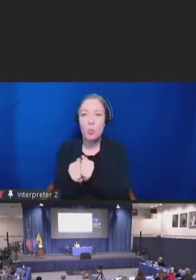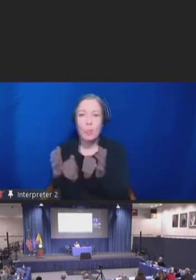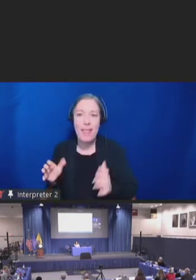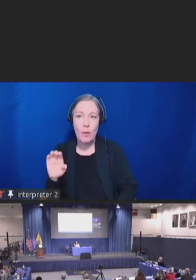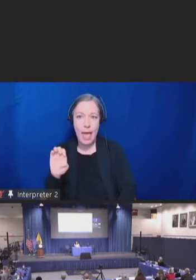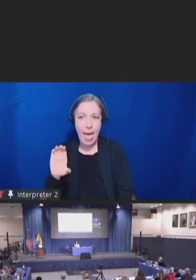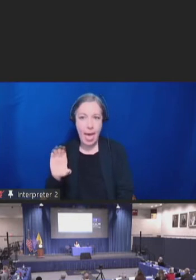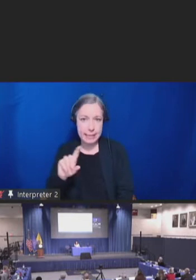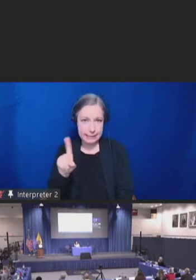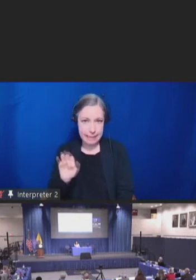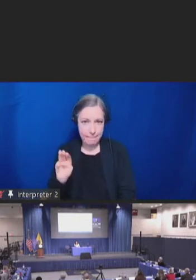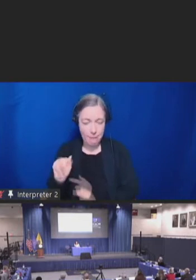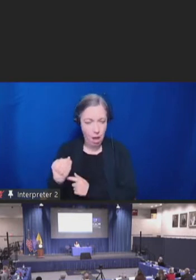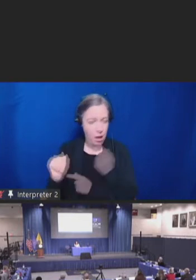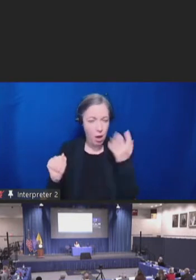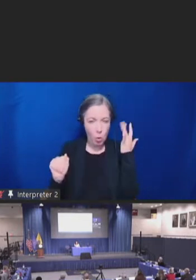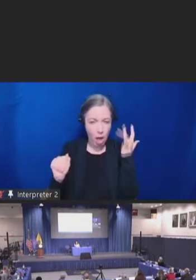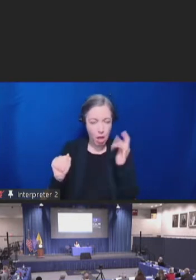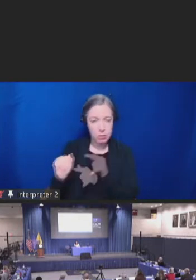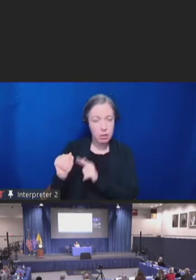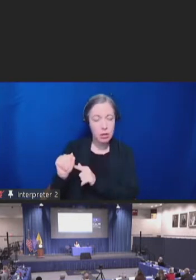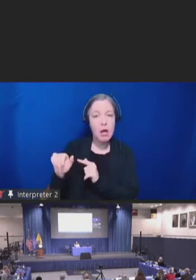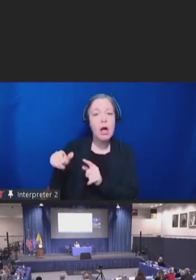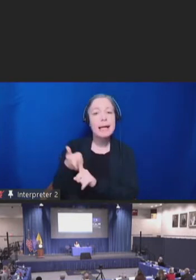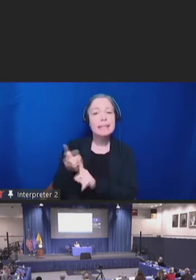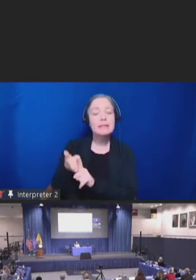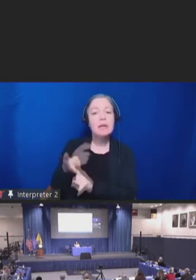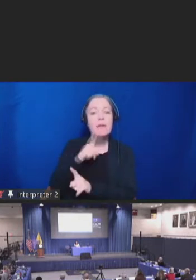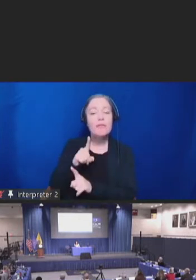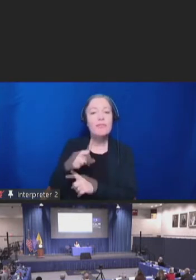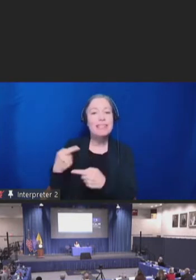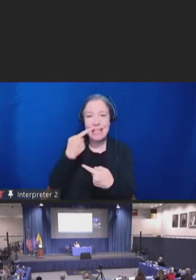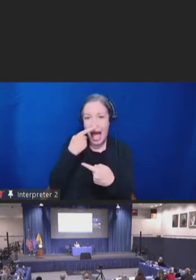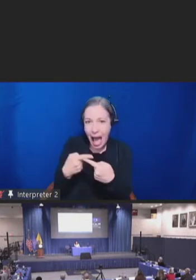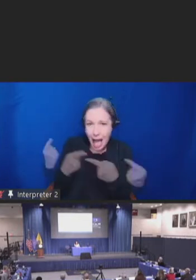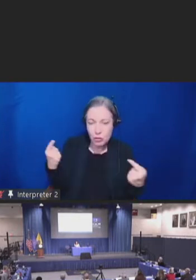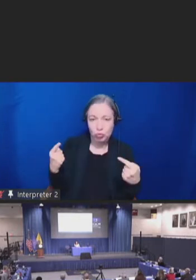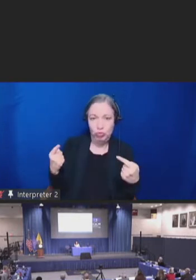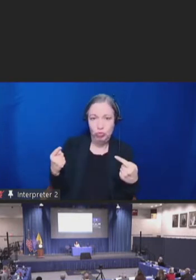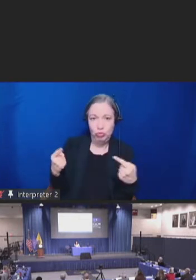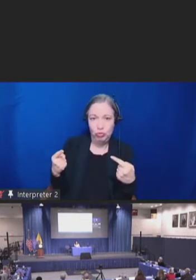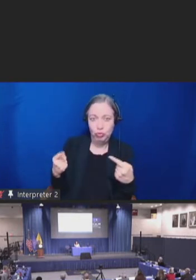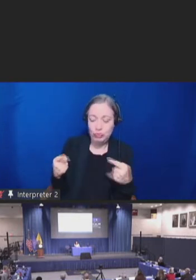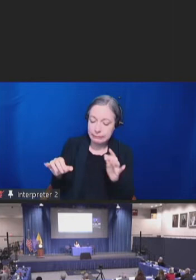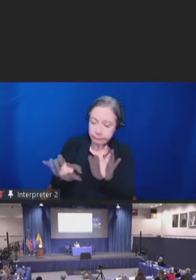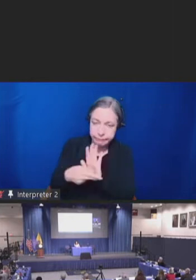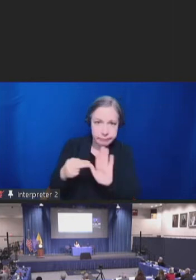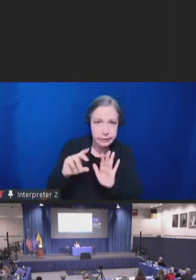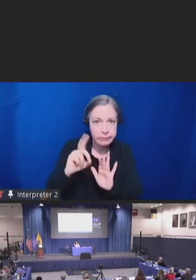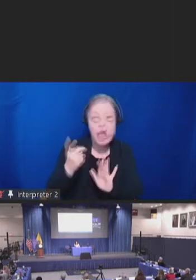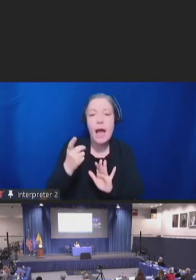It occurs in the -- often diagnosed in the first six months of life, and it's strongly associated with subsequent asthma risk.